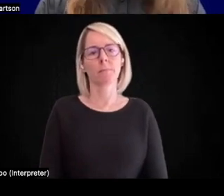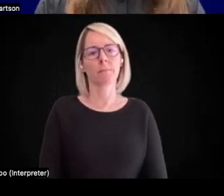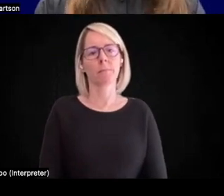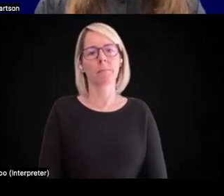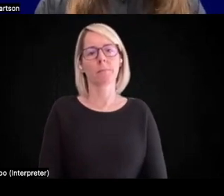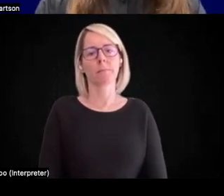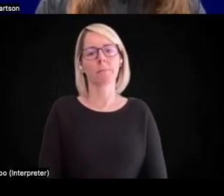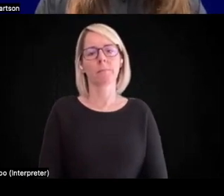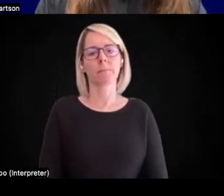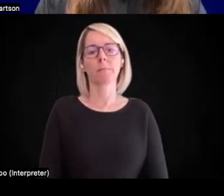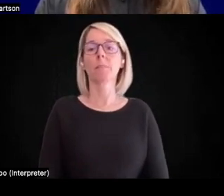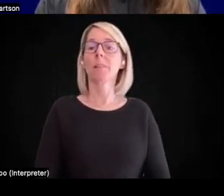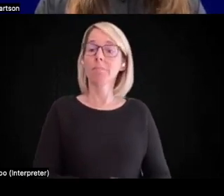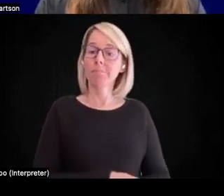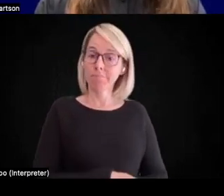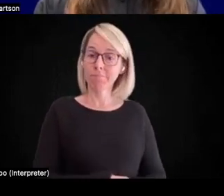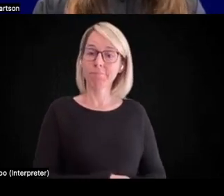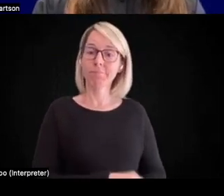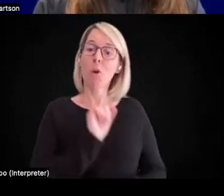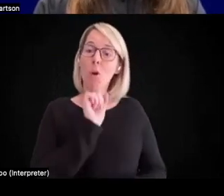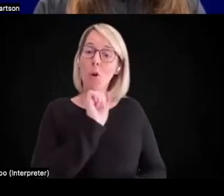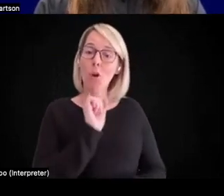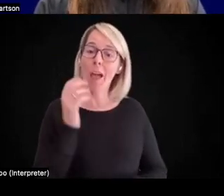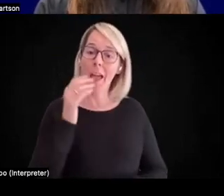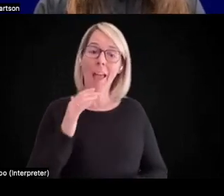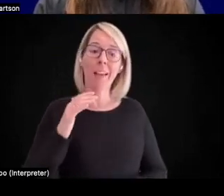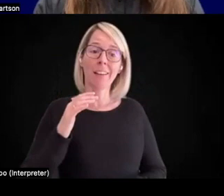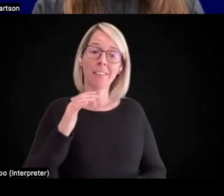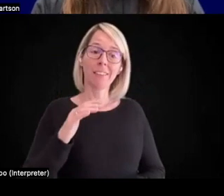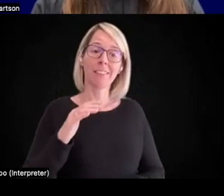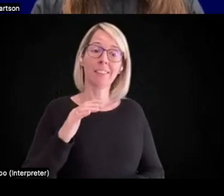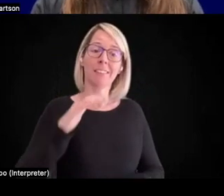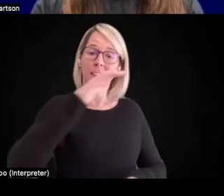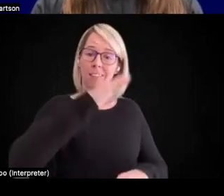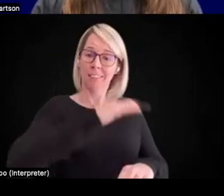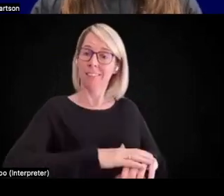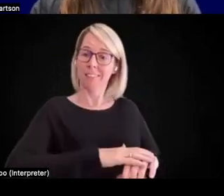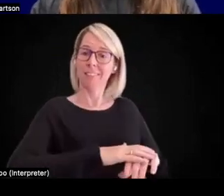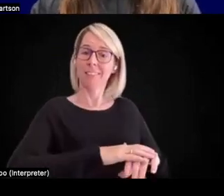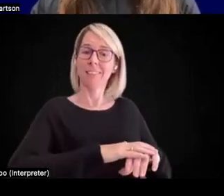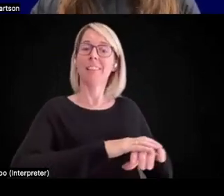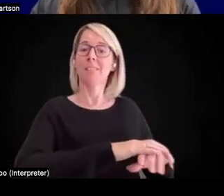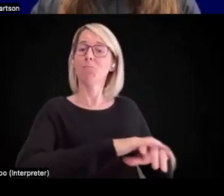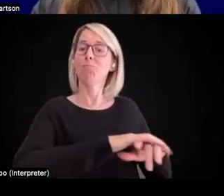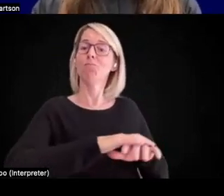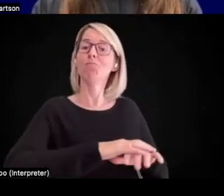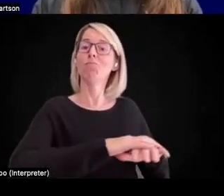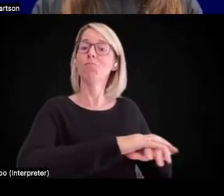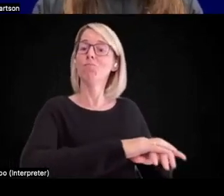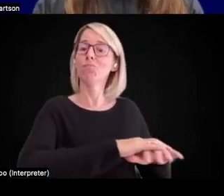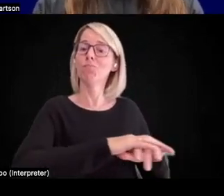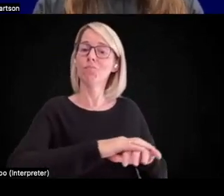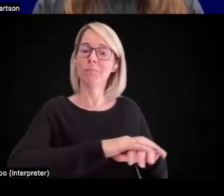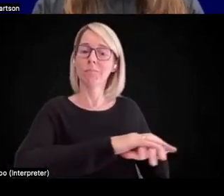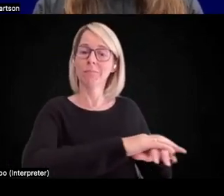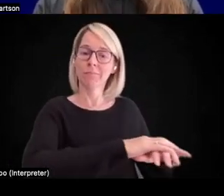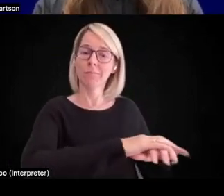Her hand is very gently resting over the top as he plays the piano which says, "Oh,